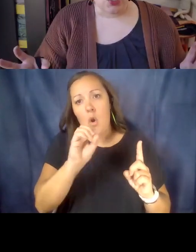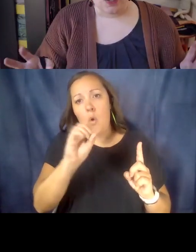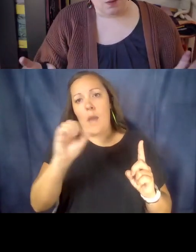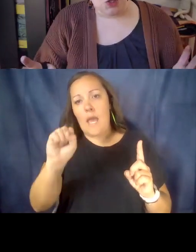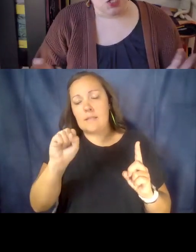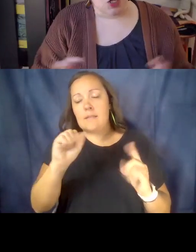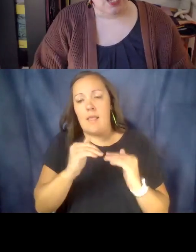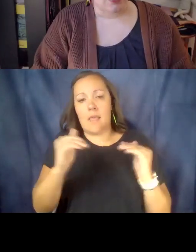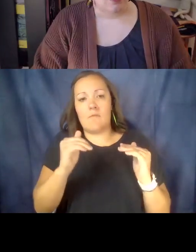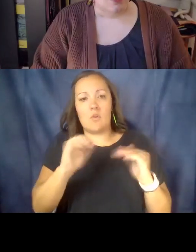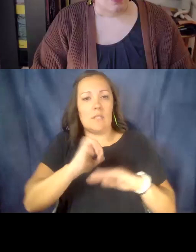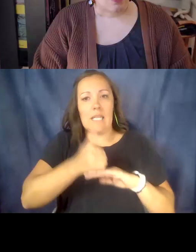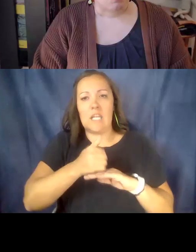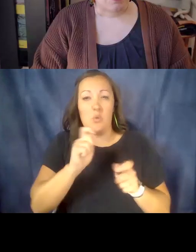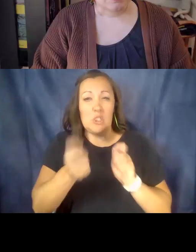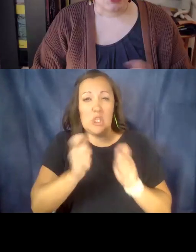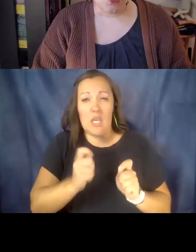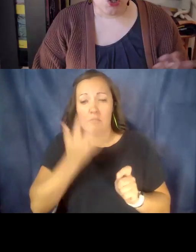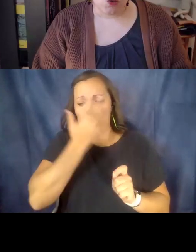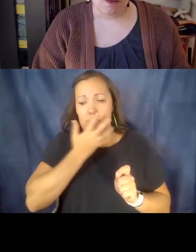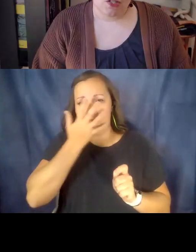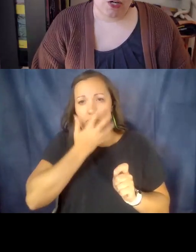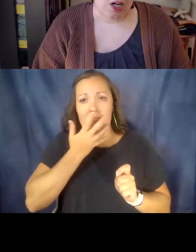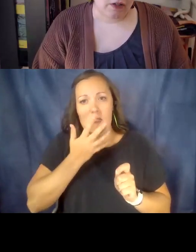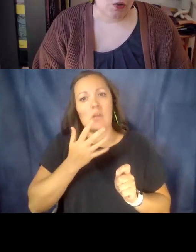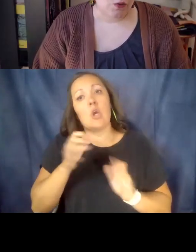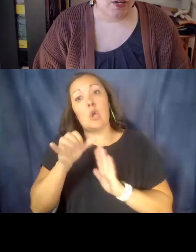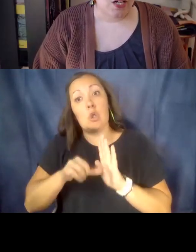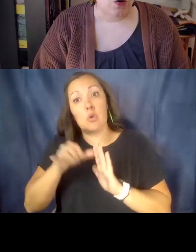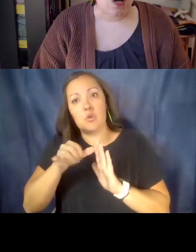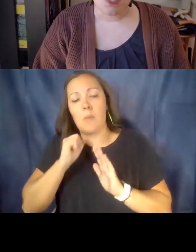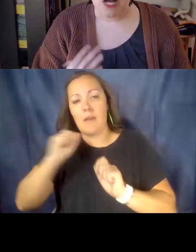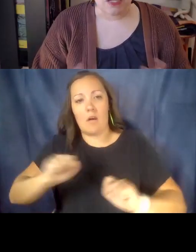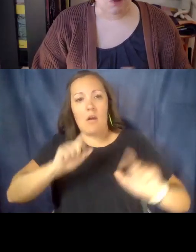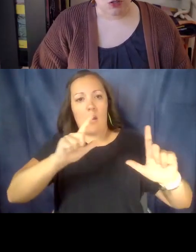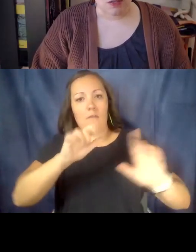what captions look like, things like YouTube, a screenshot of a YouTube video also has options